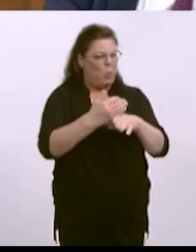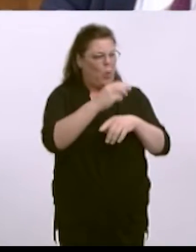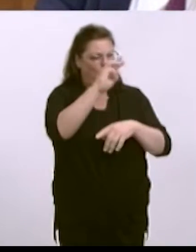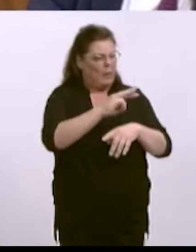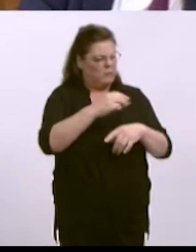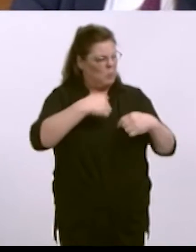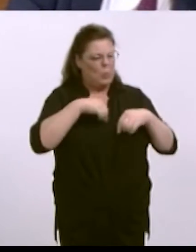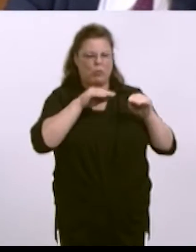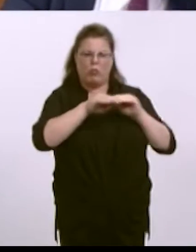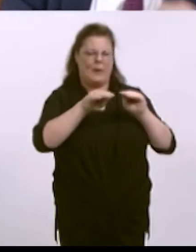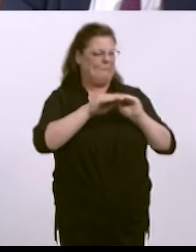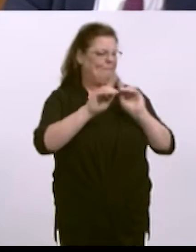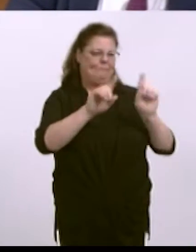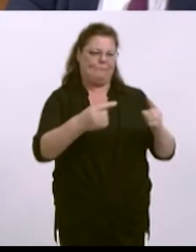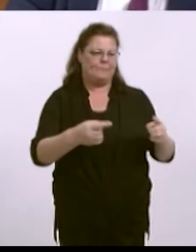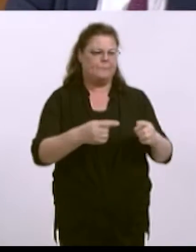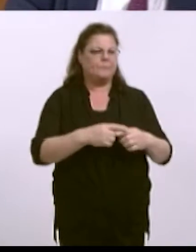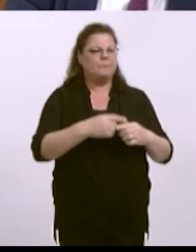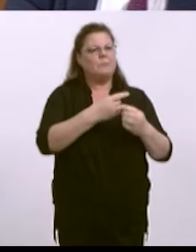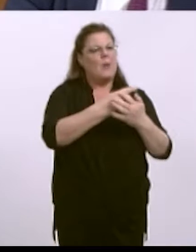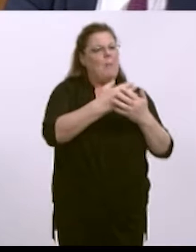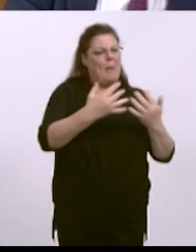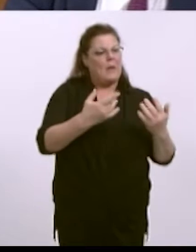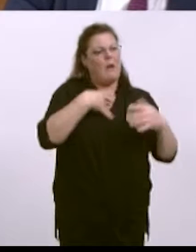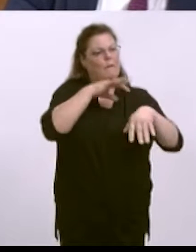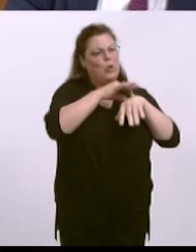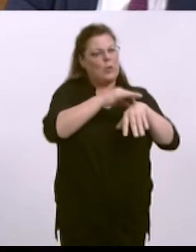of our medical staff are made up of doctors who trained elsewhere in the EU; a substantial